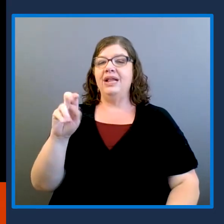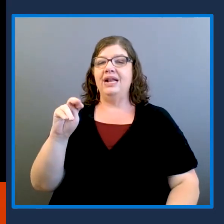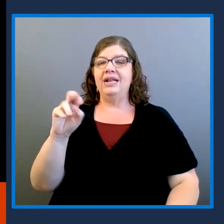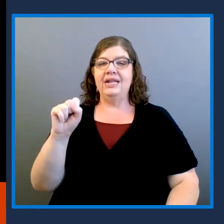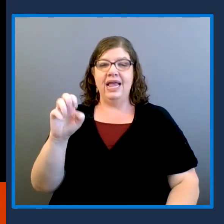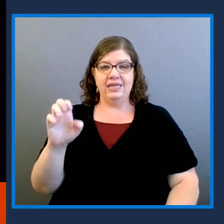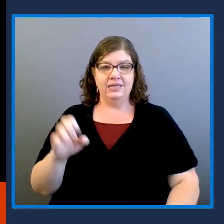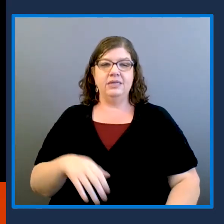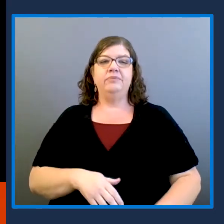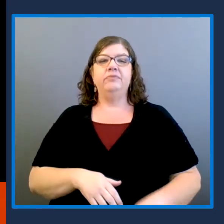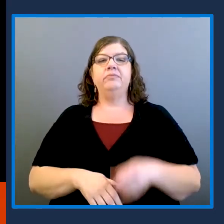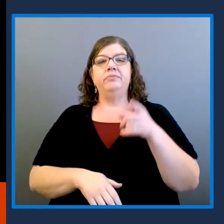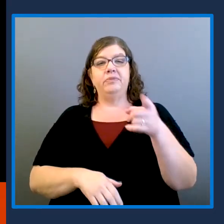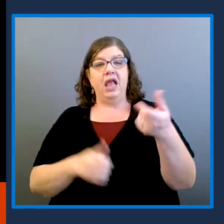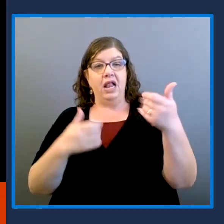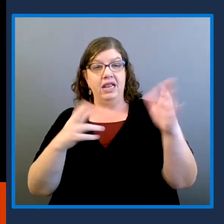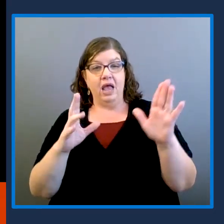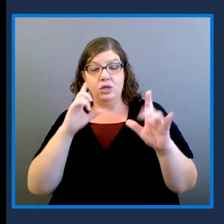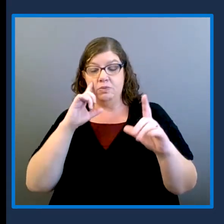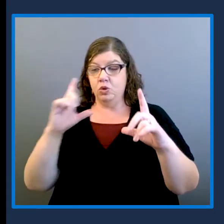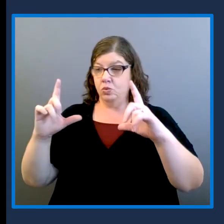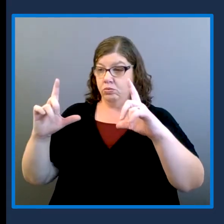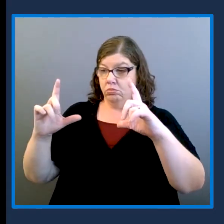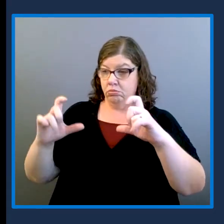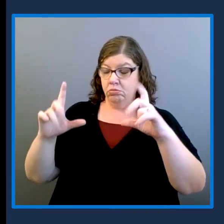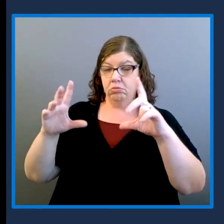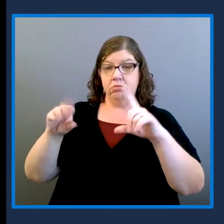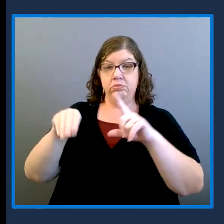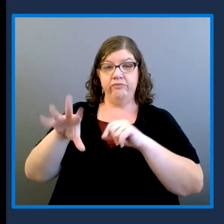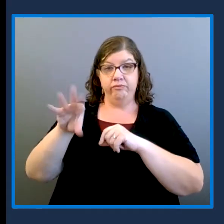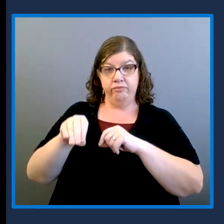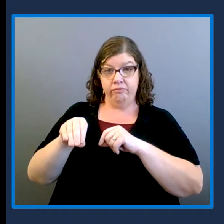so what you see here is microsoft lens allows the user to snap a photograph of